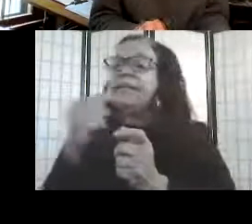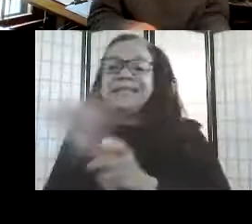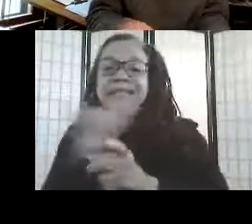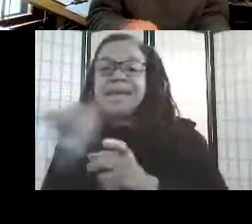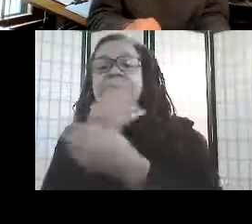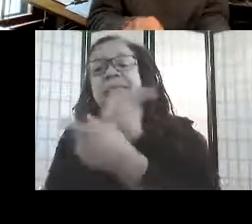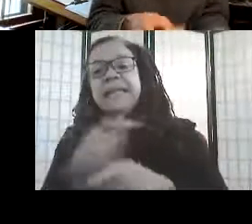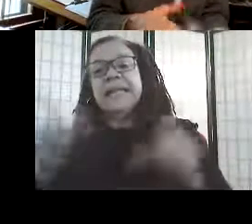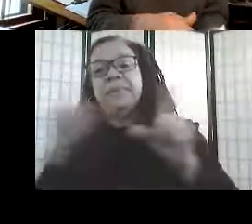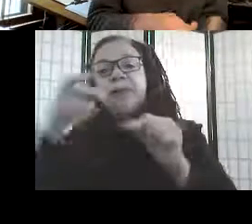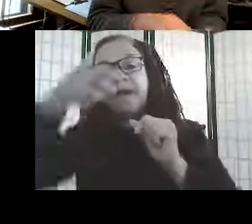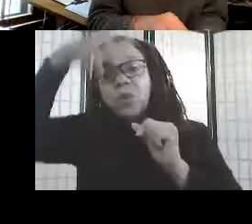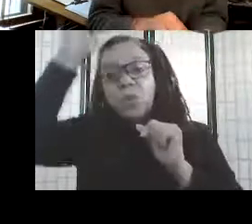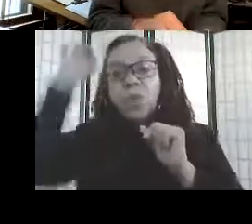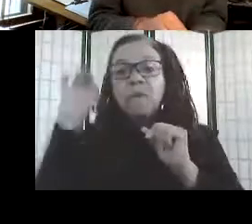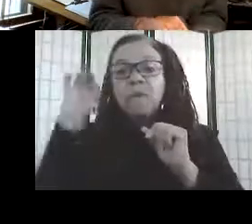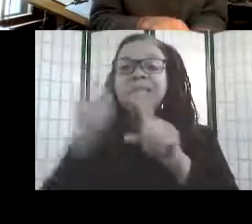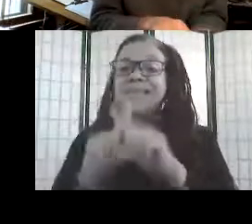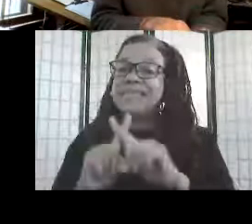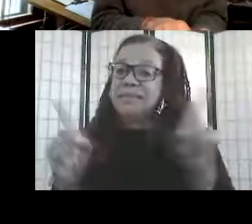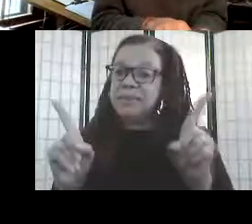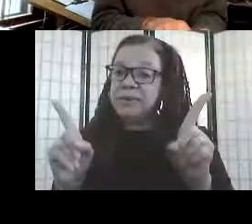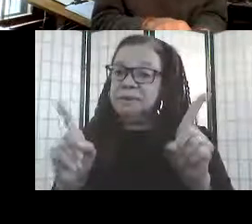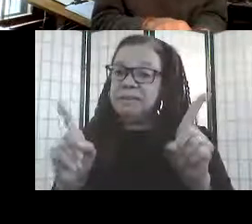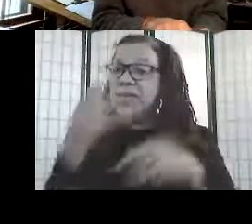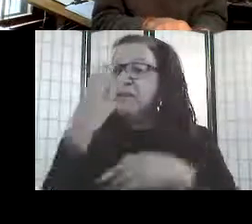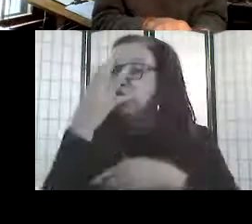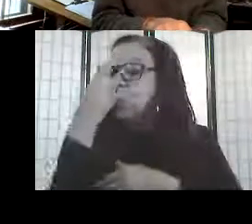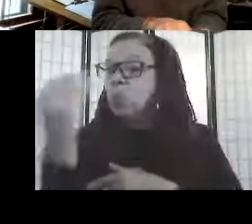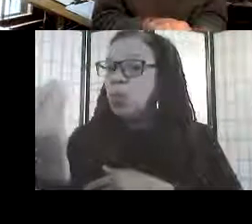And he has to make a decision. And he finally says: "THE WOLF'S DICTIONARY"--